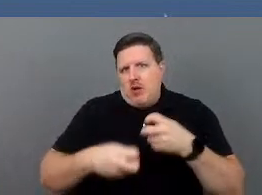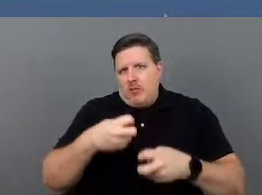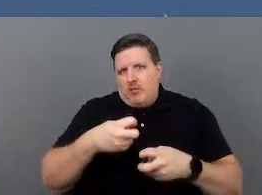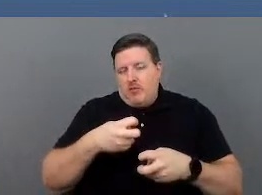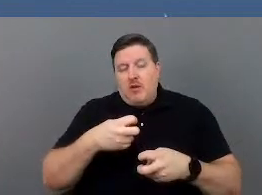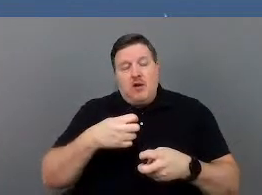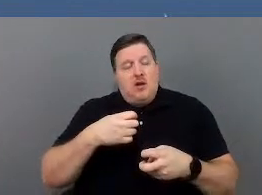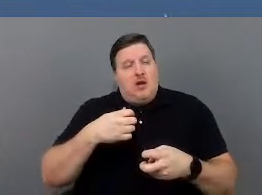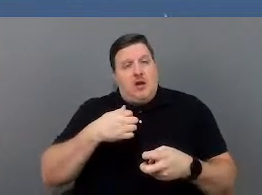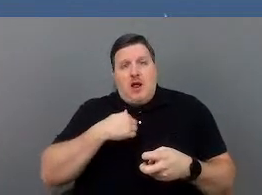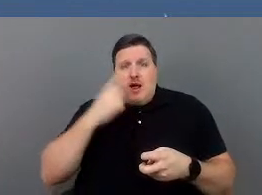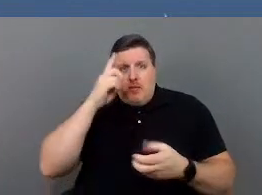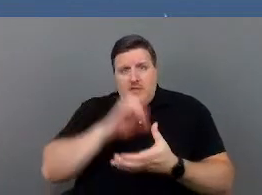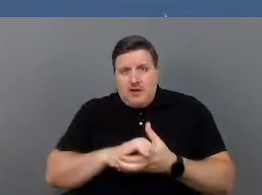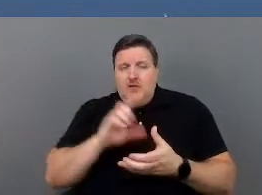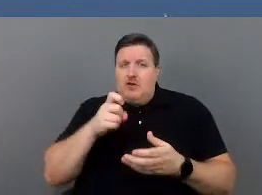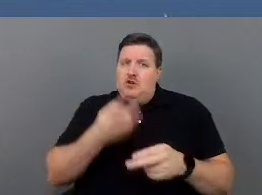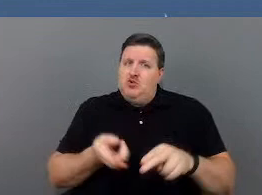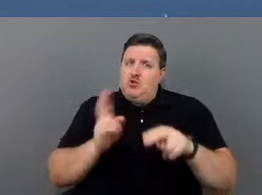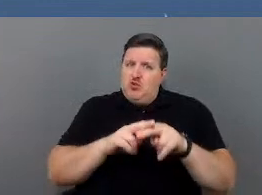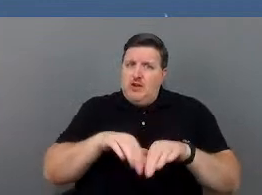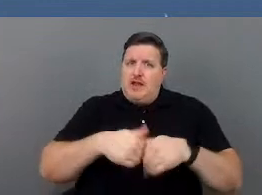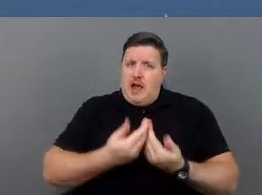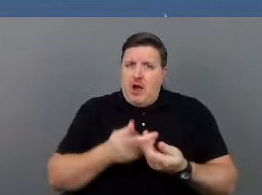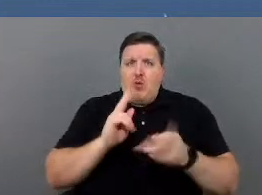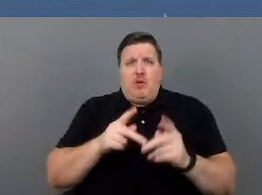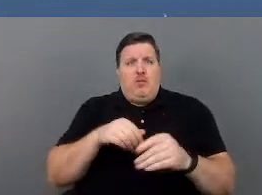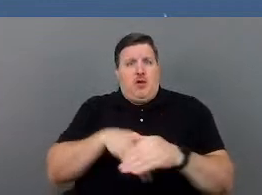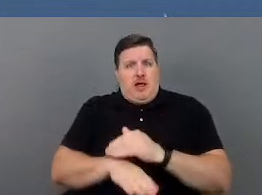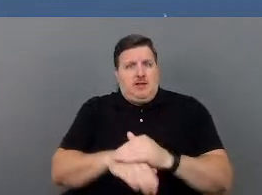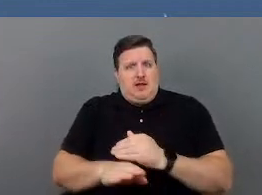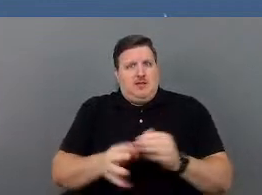SERIOUS GROWING PROBLEM. ILLUSTRATED BY A NUMBER OF THE PROGRAMS REFERRED TO BY OTHER